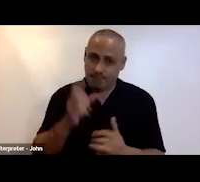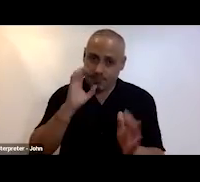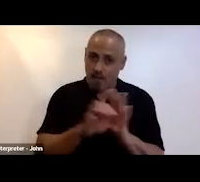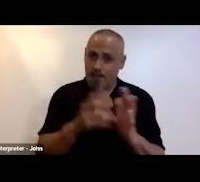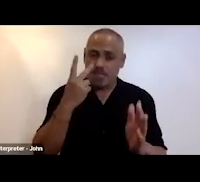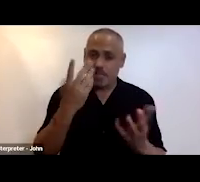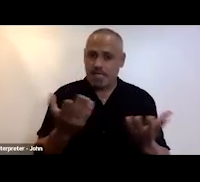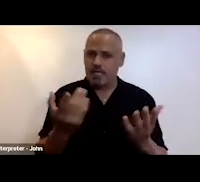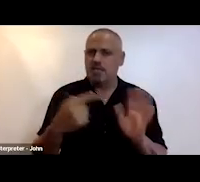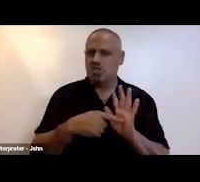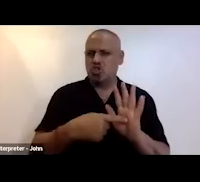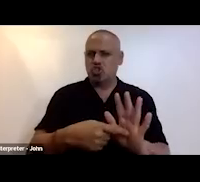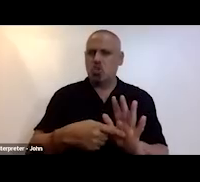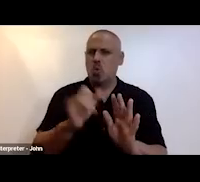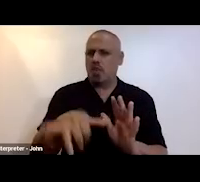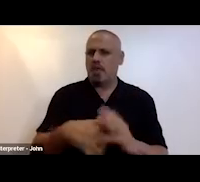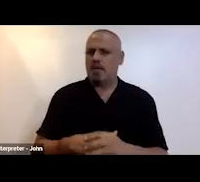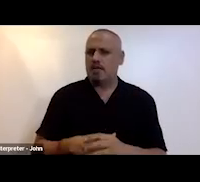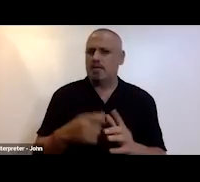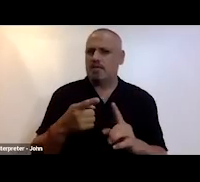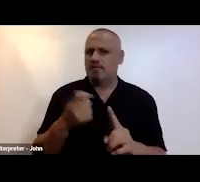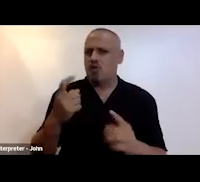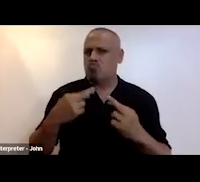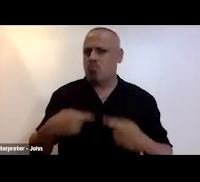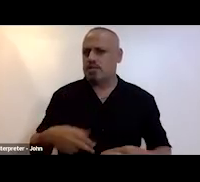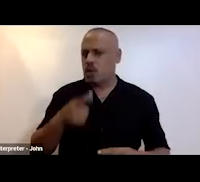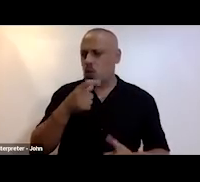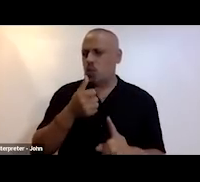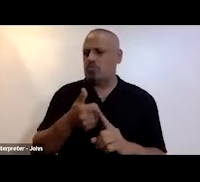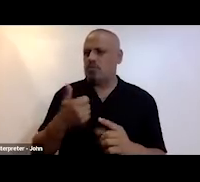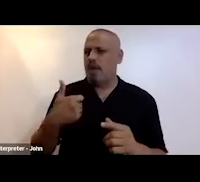kinda demonstrates a bit of that. This is from a resident who did have schizophrenia